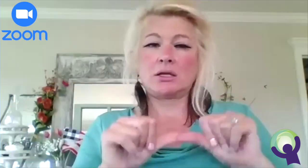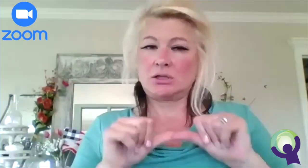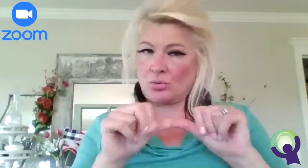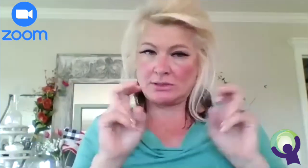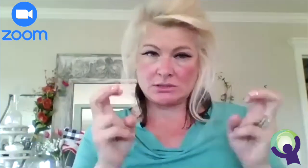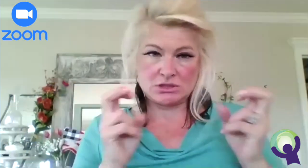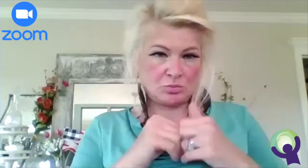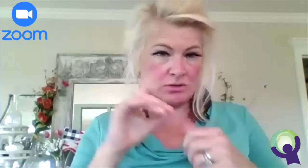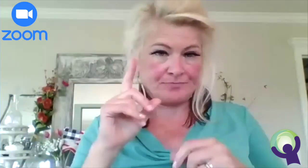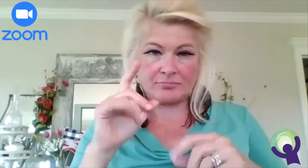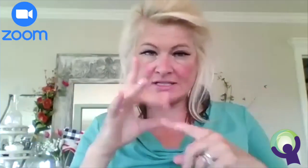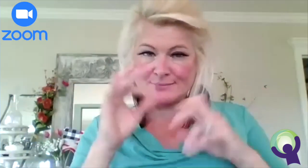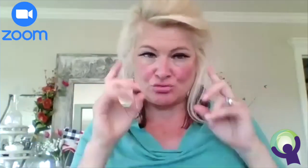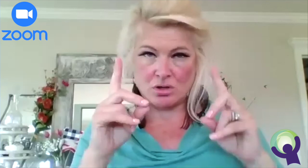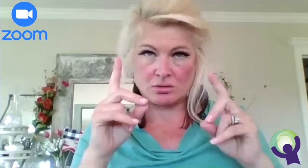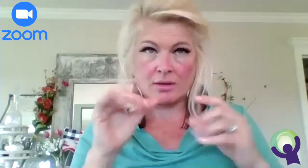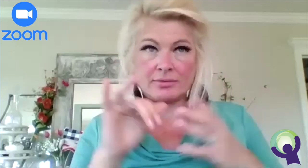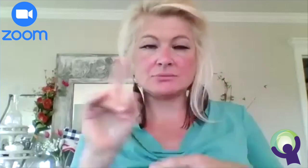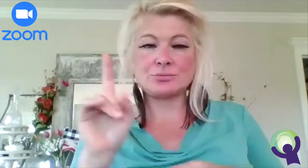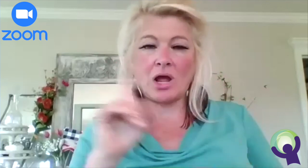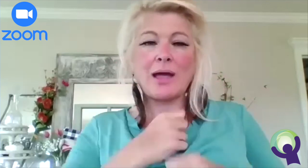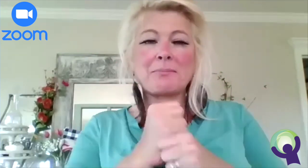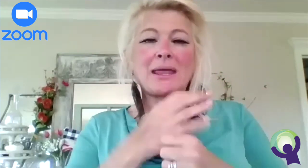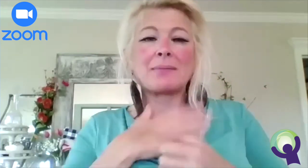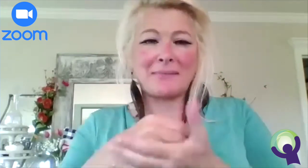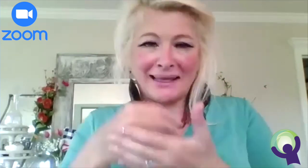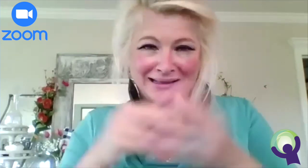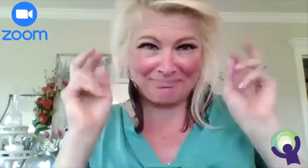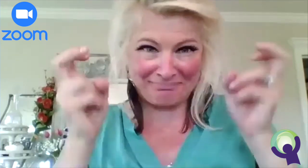that because that is a constant issue with special education and that's